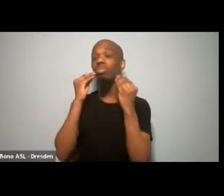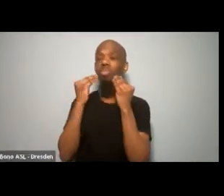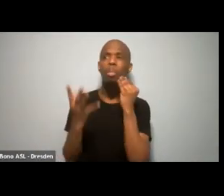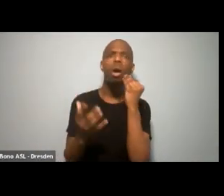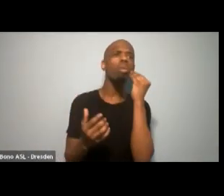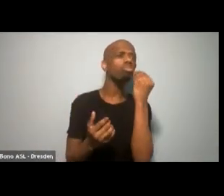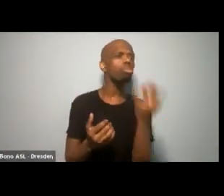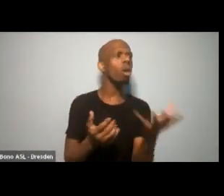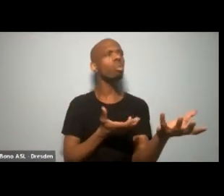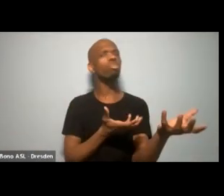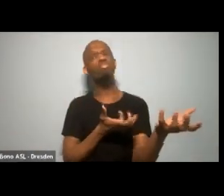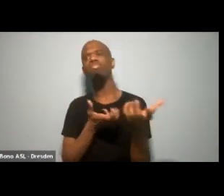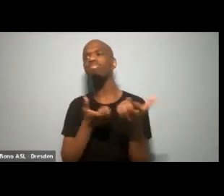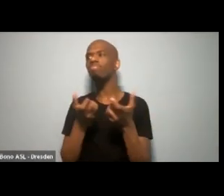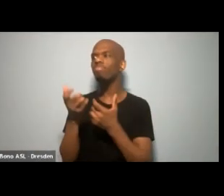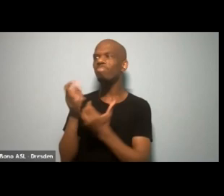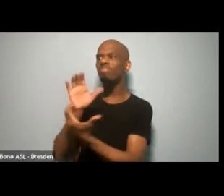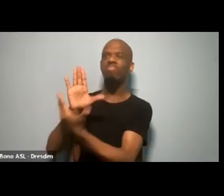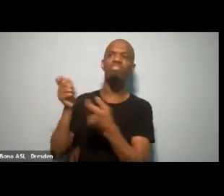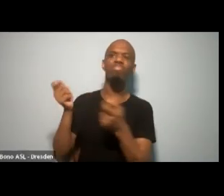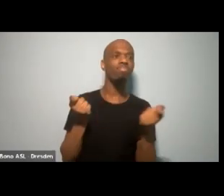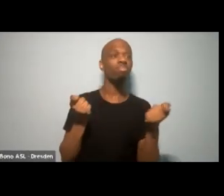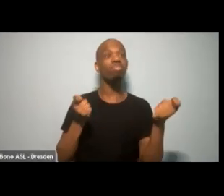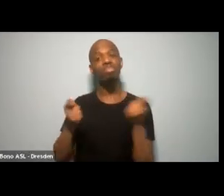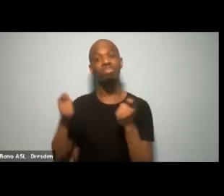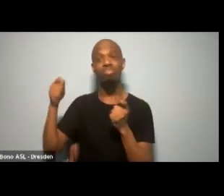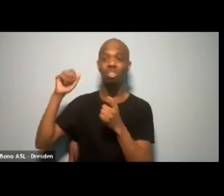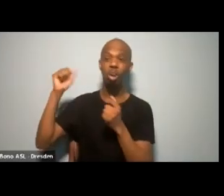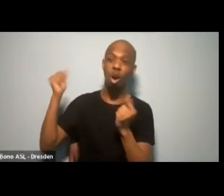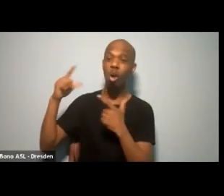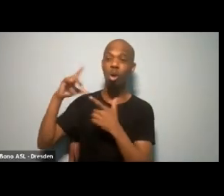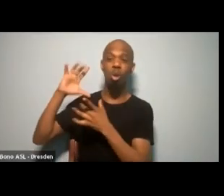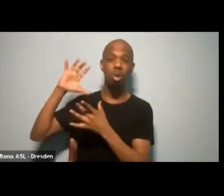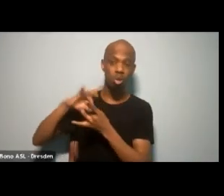and language and other aspects of culture